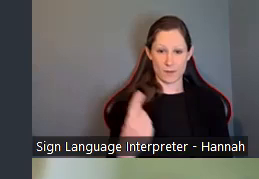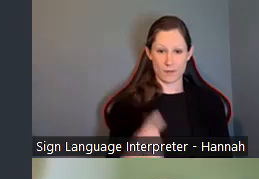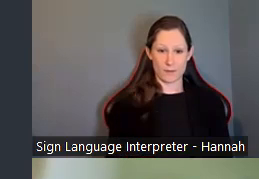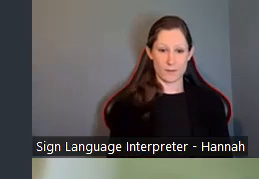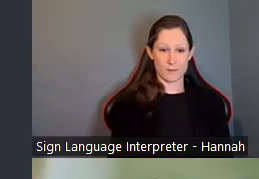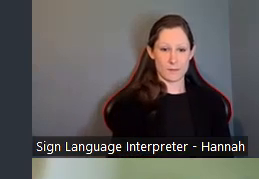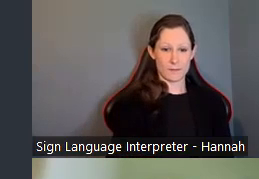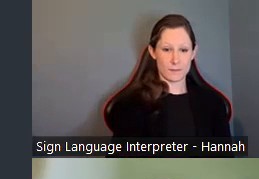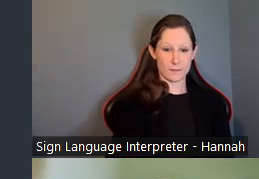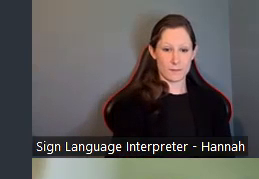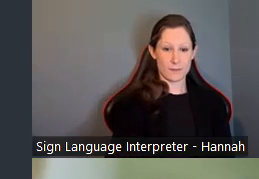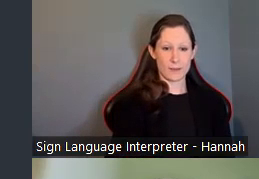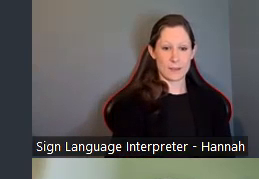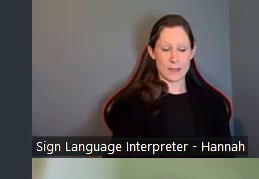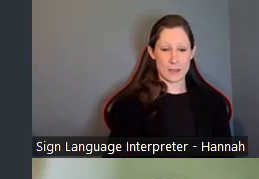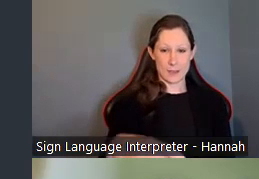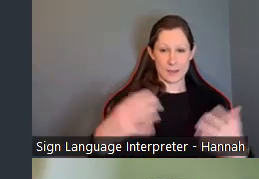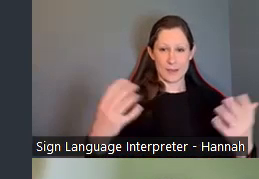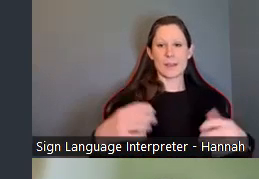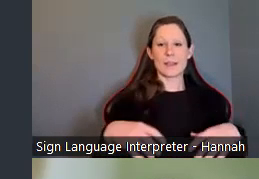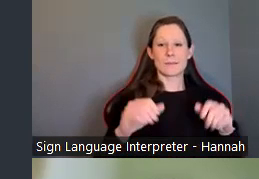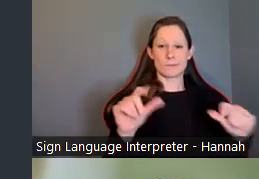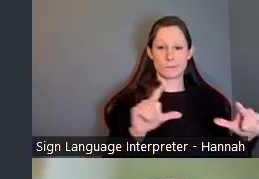While we have the screen share and Natasha.